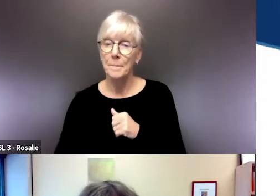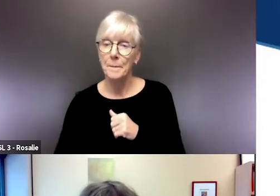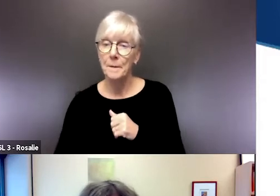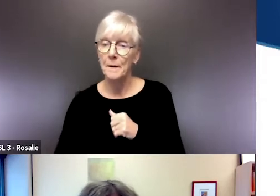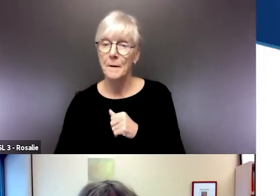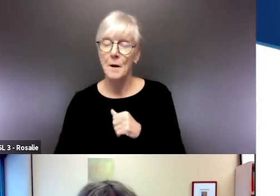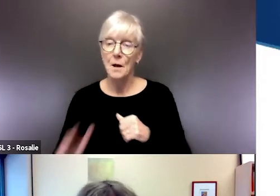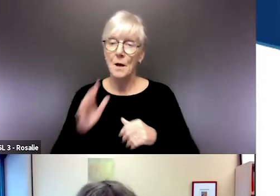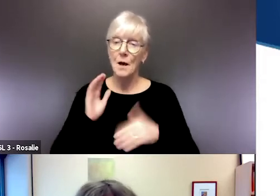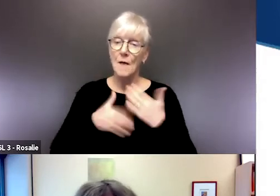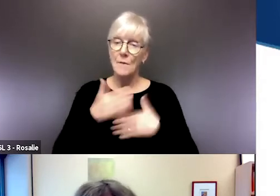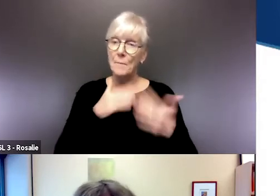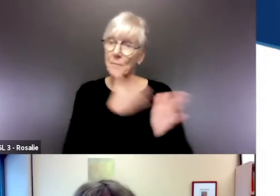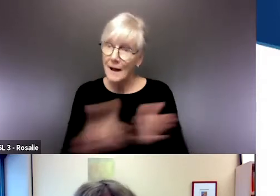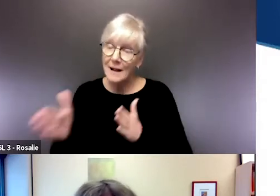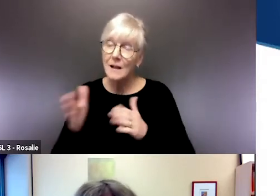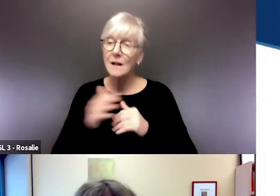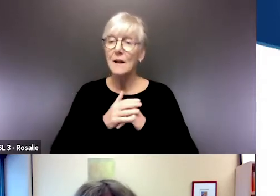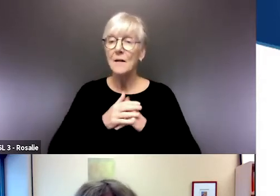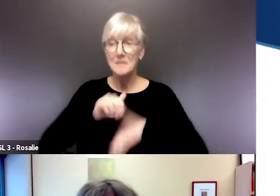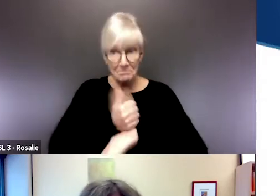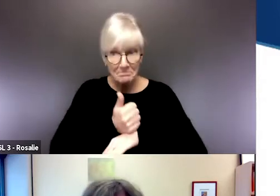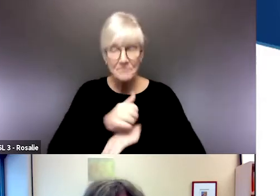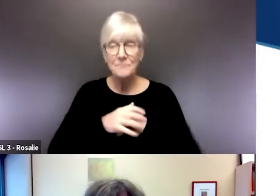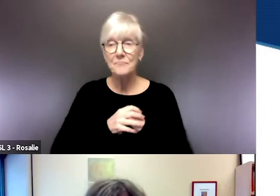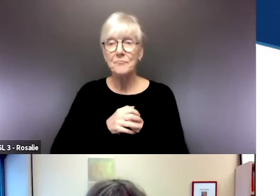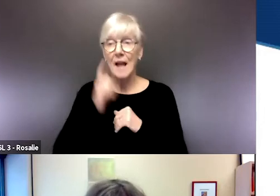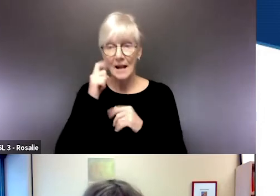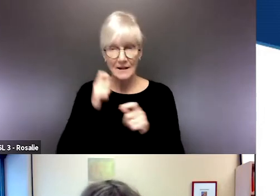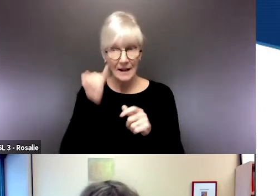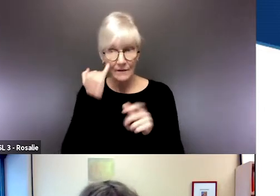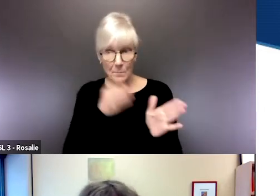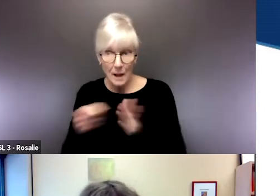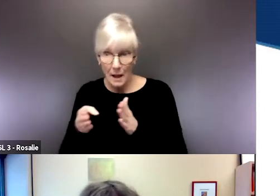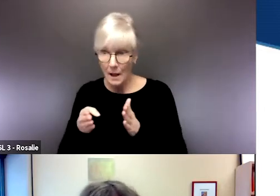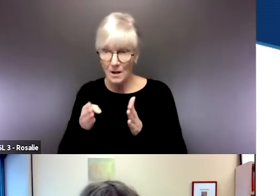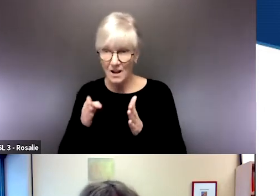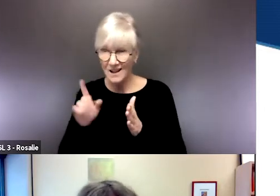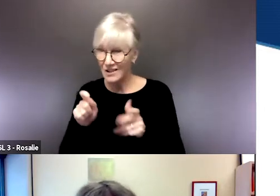do follow up on the return to work and make any necessary adjustments. One of the most important